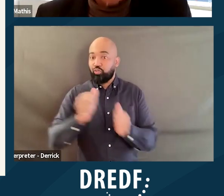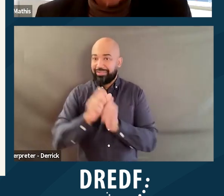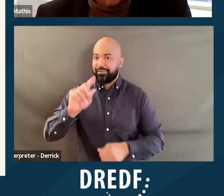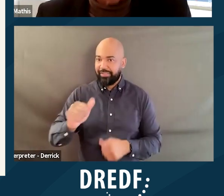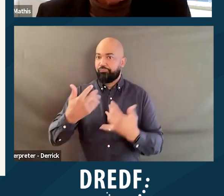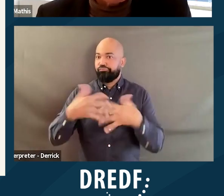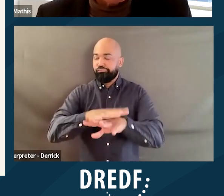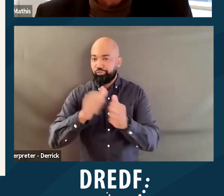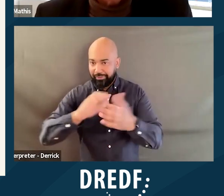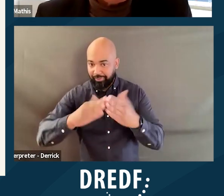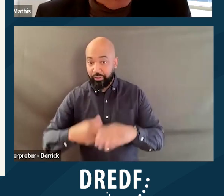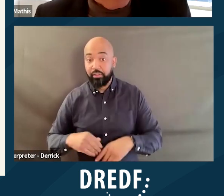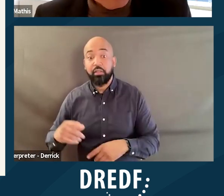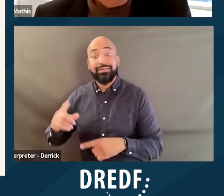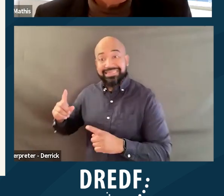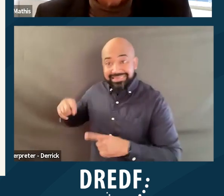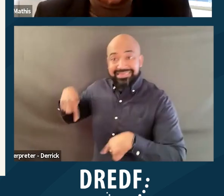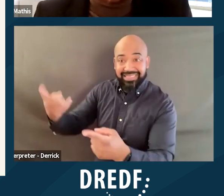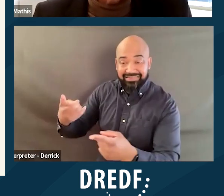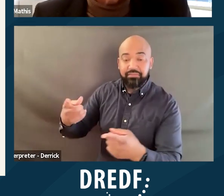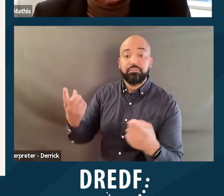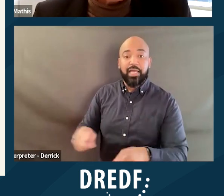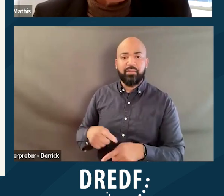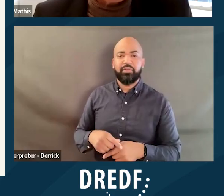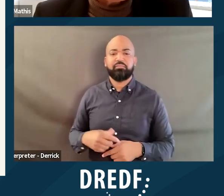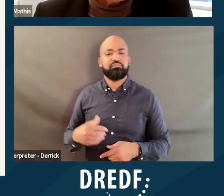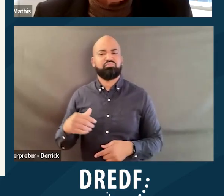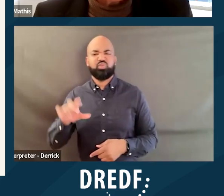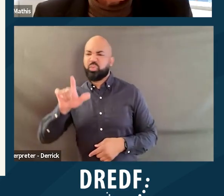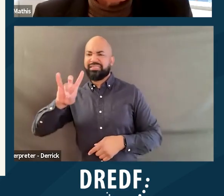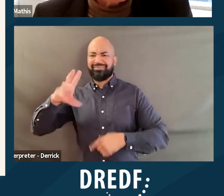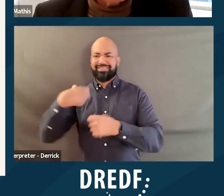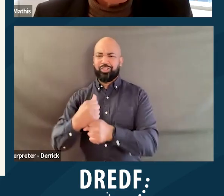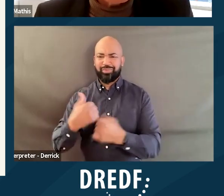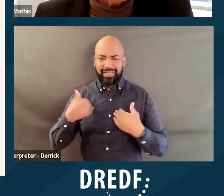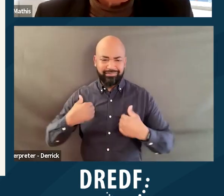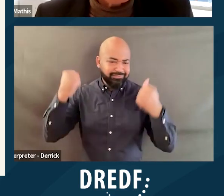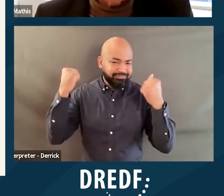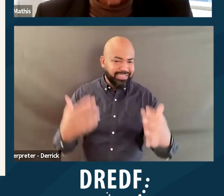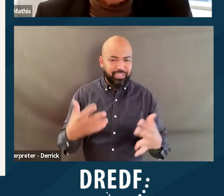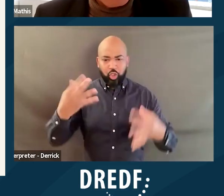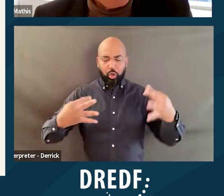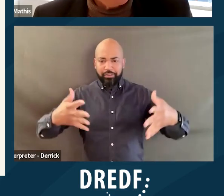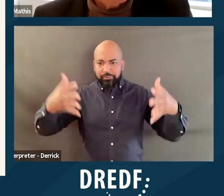of the land. And then since then, in the 27 years since, we have had